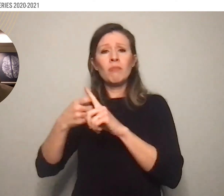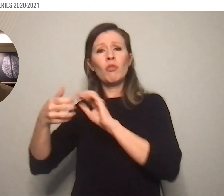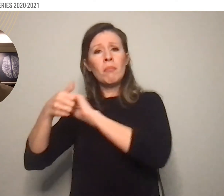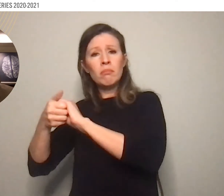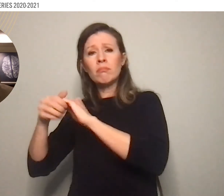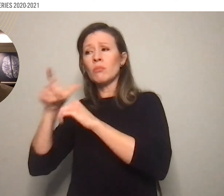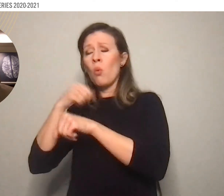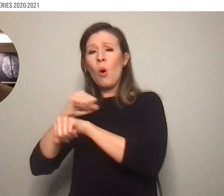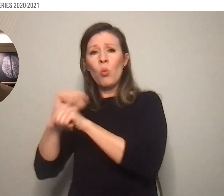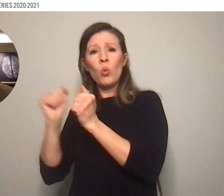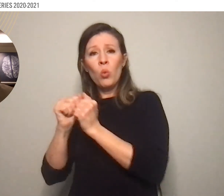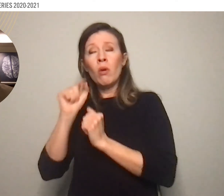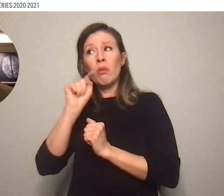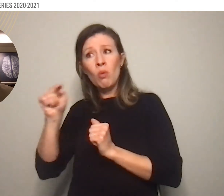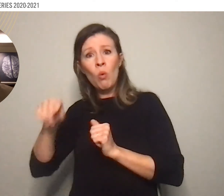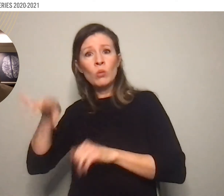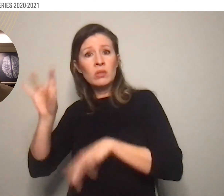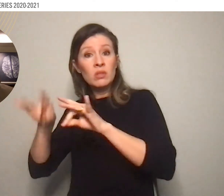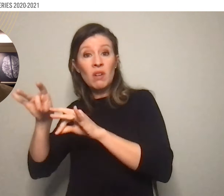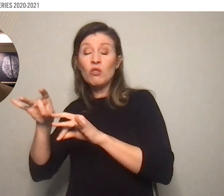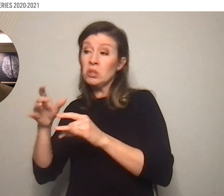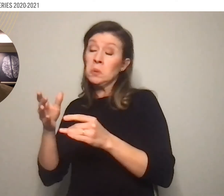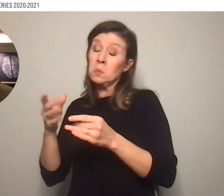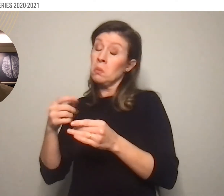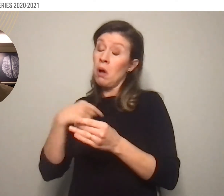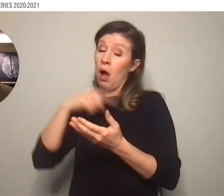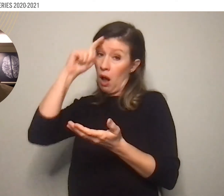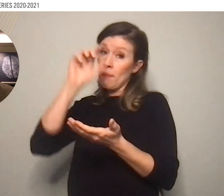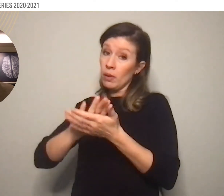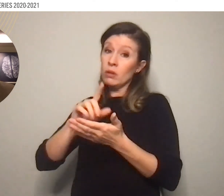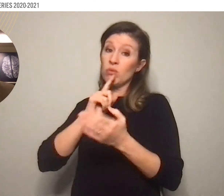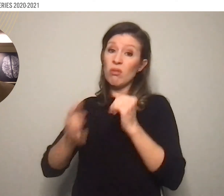that I believe have, that have pushed pushed the field forward.